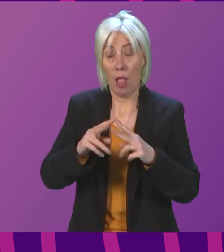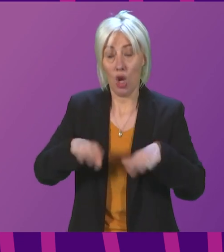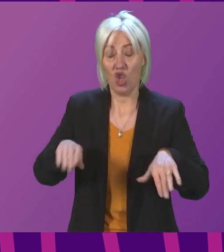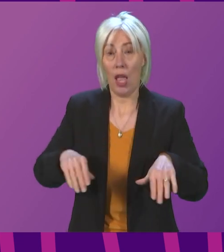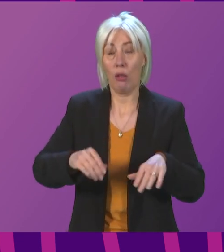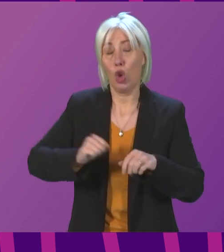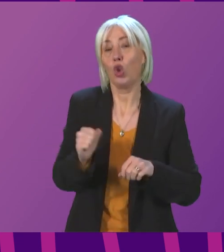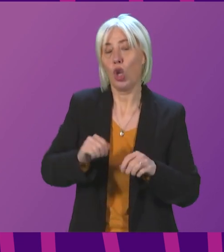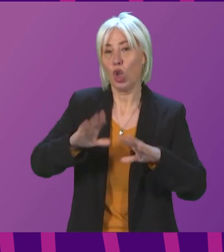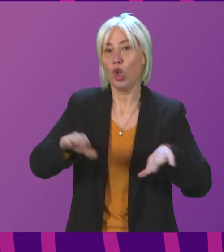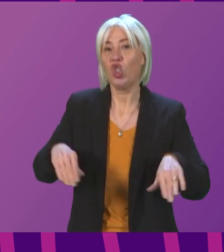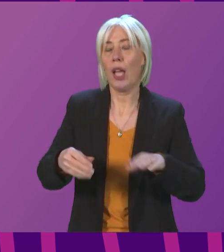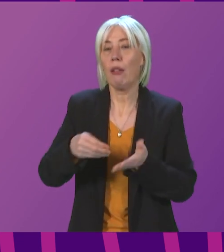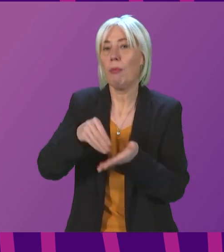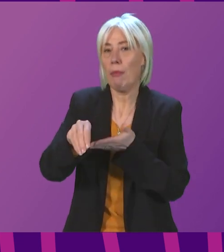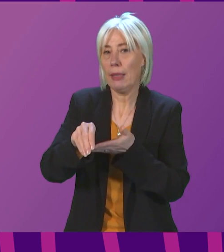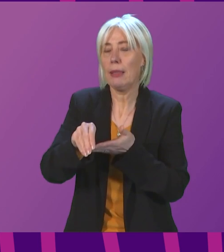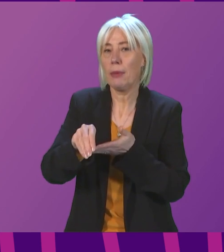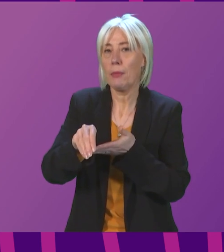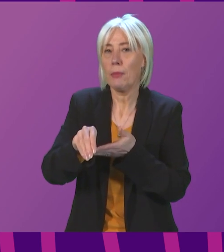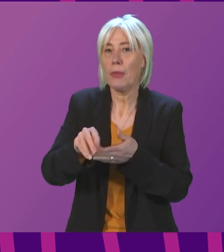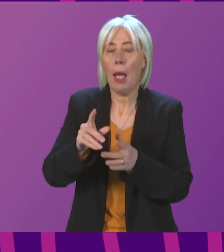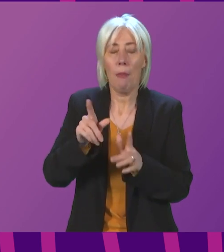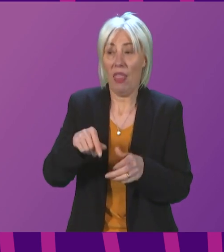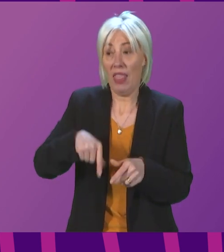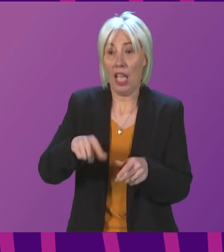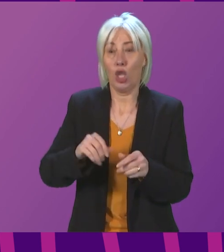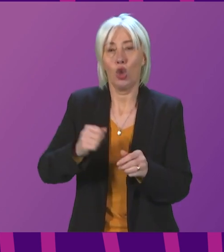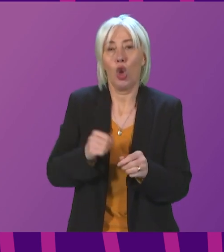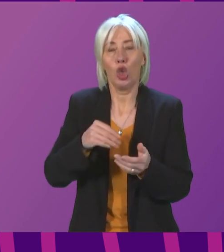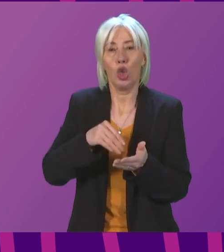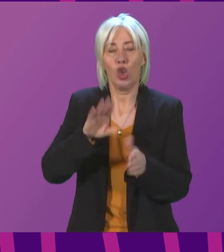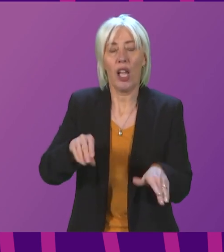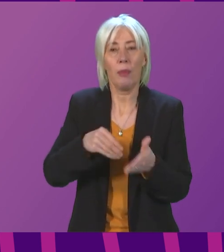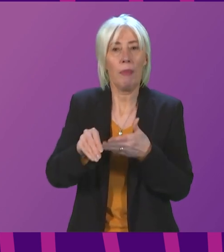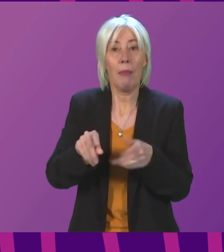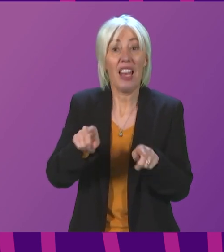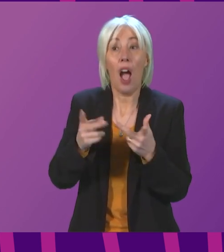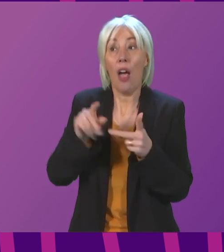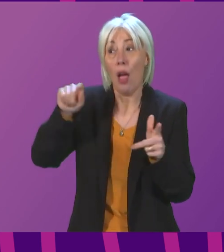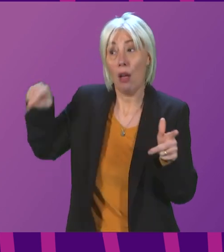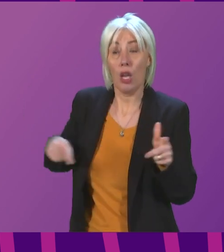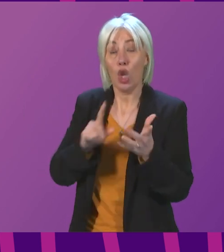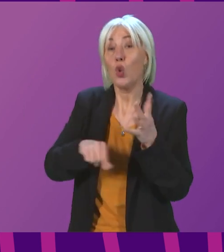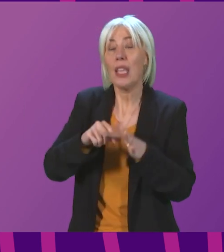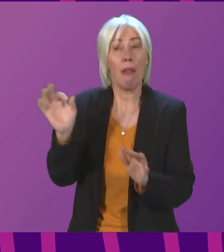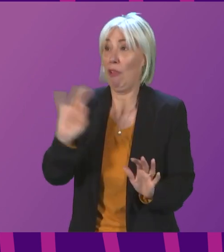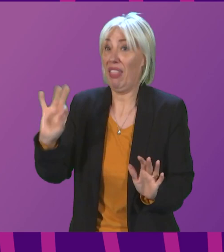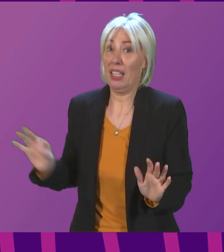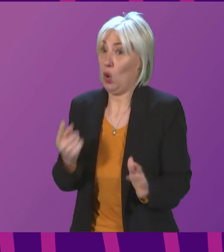A payment like that does not exist in any other part of the UK and, having established it, we are now taking steps to double it.